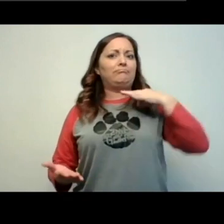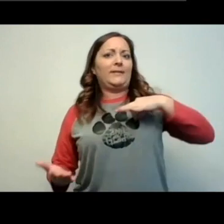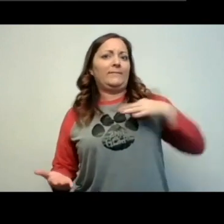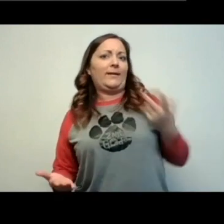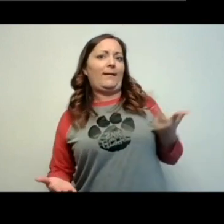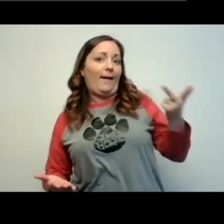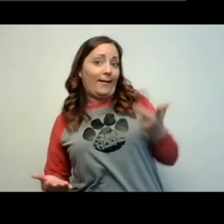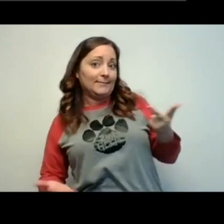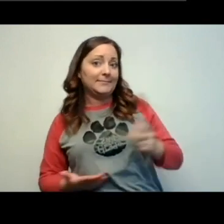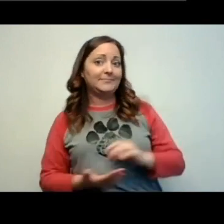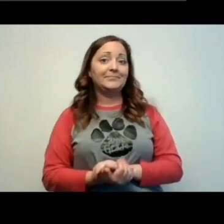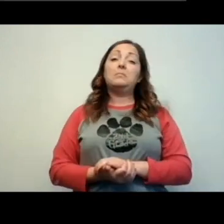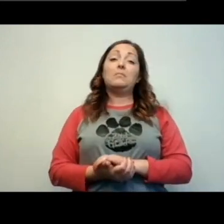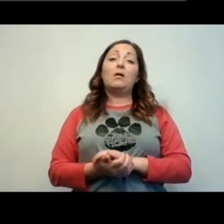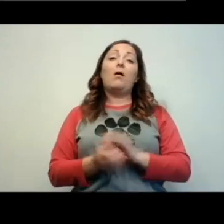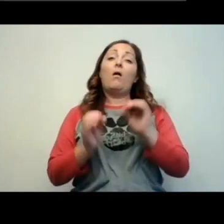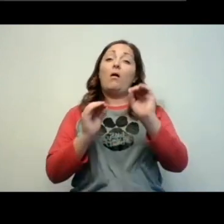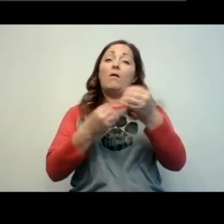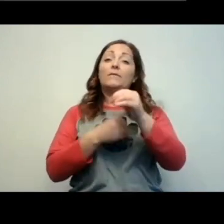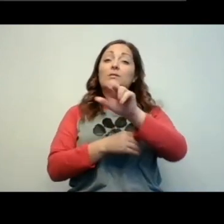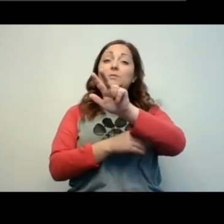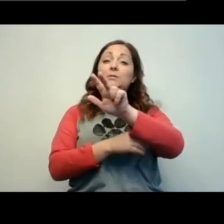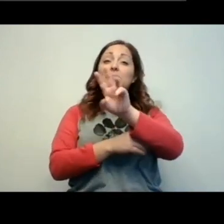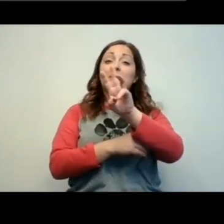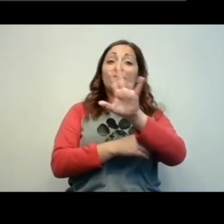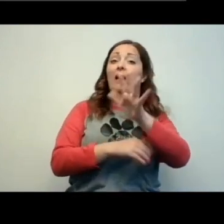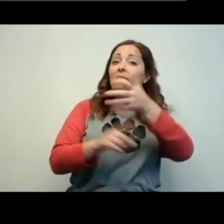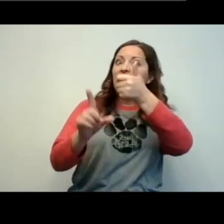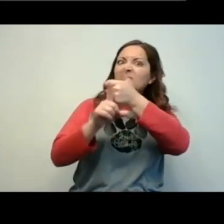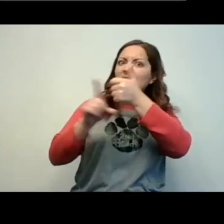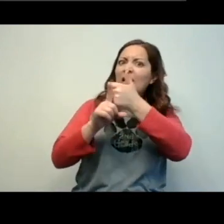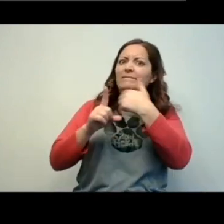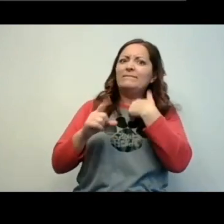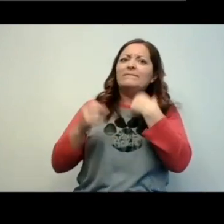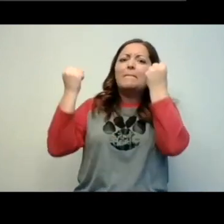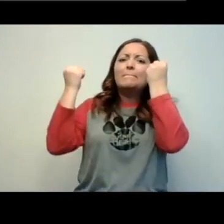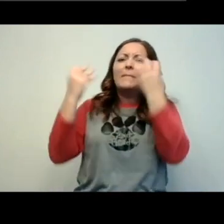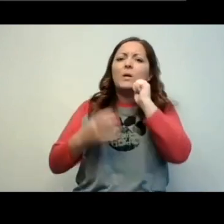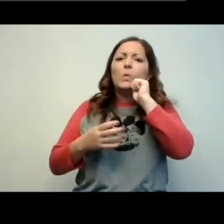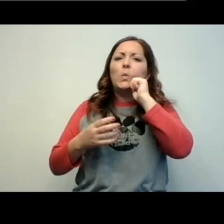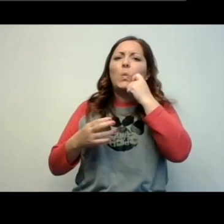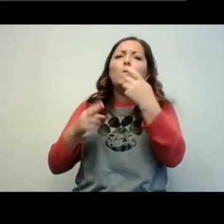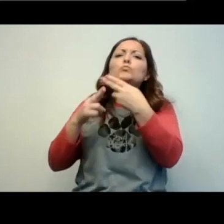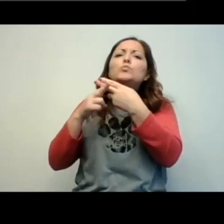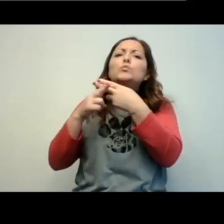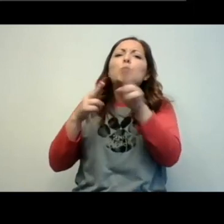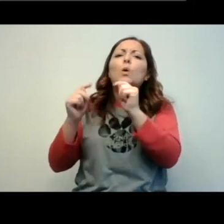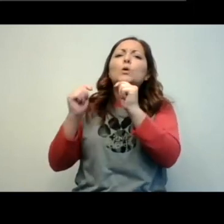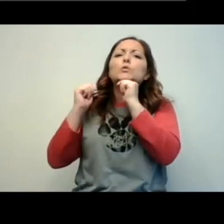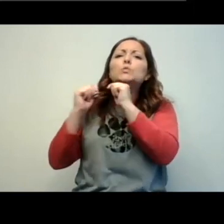that we have found, that we feel have really benefited our use of Teams.